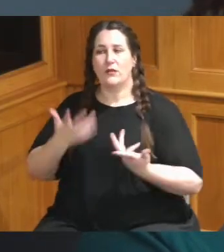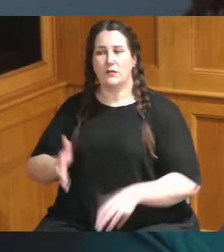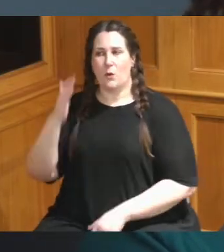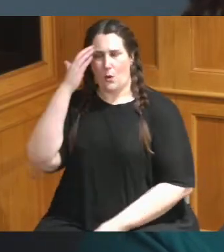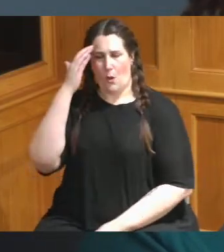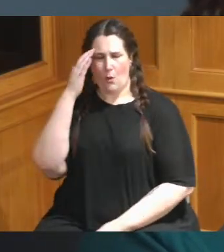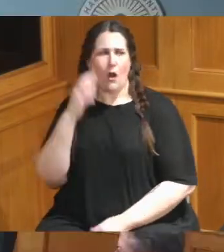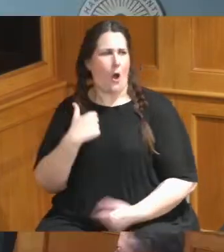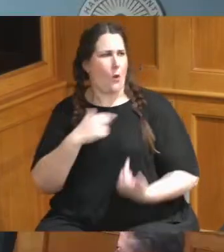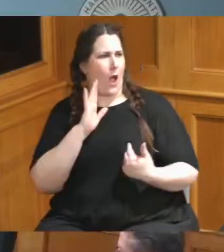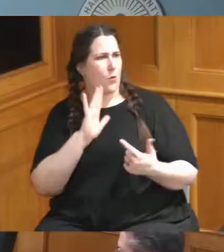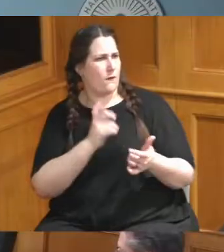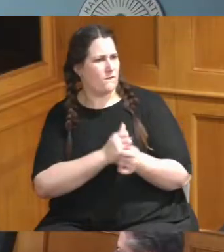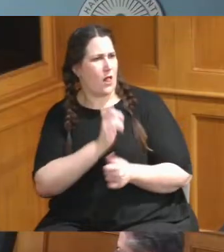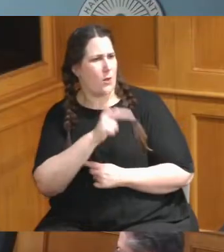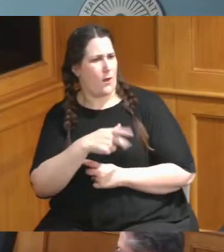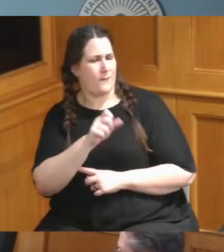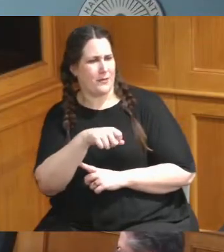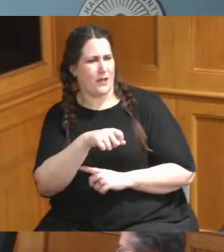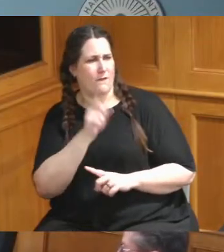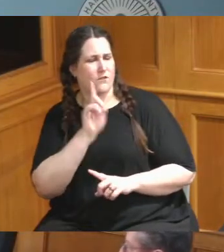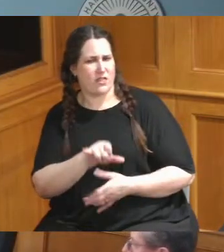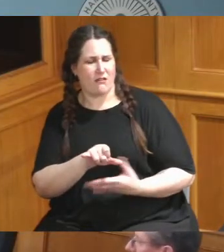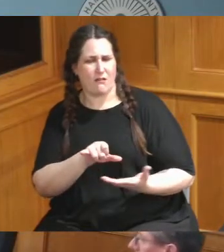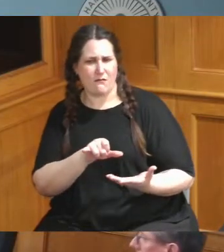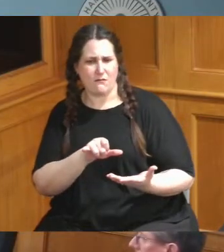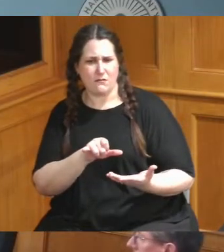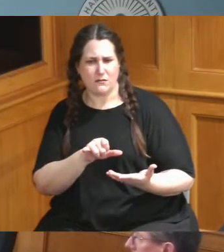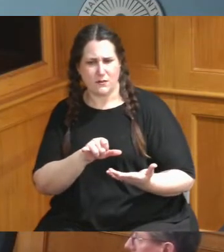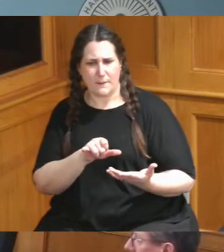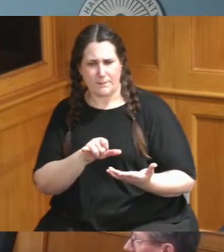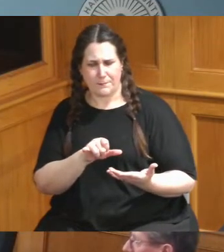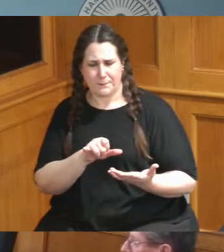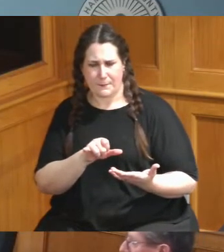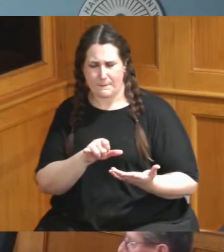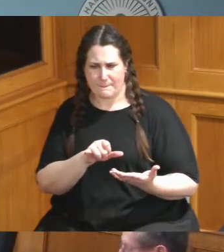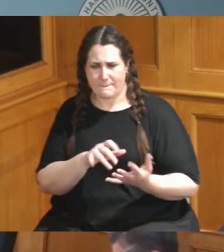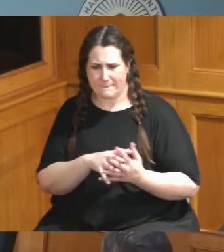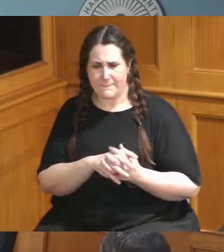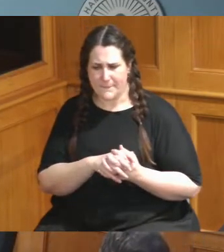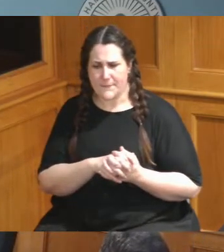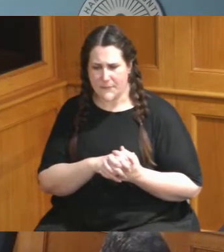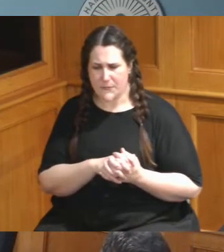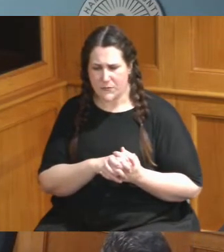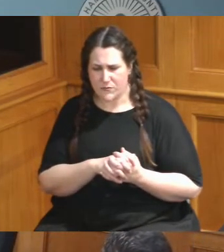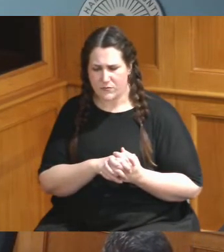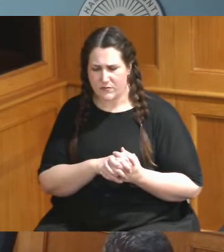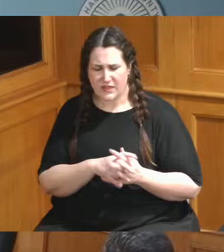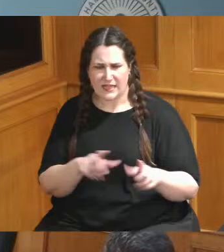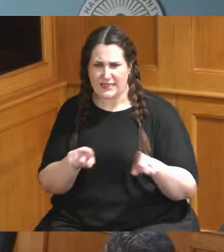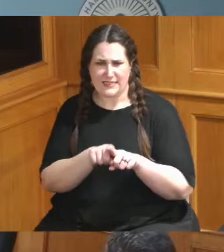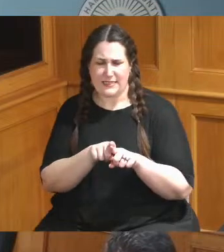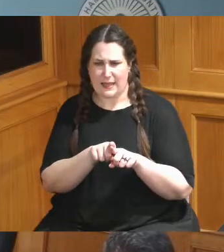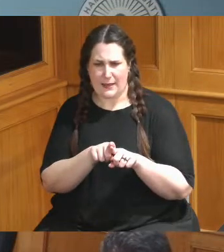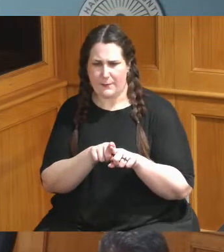we'll follow up on that. Commissioners and and just to on that in that same vein JFS right